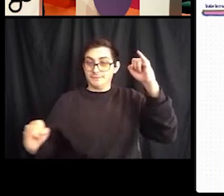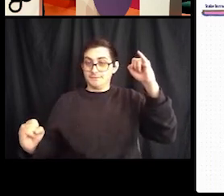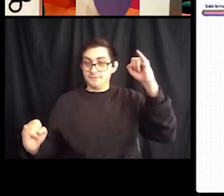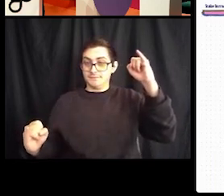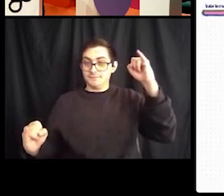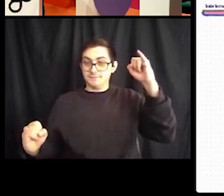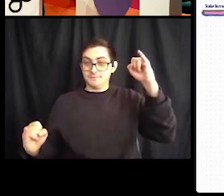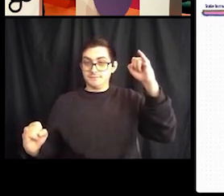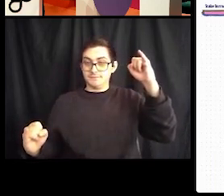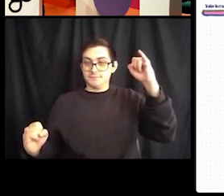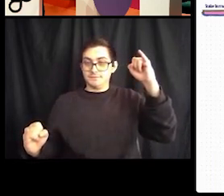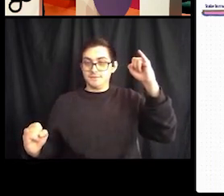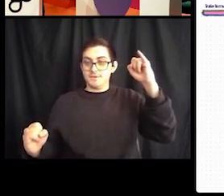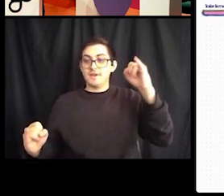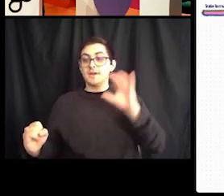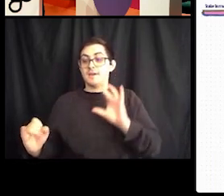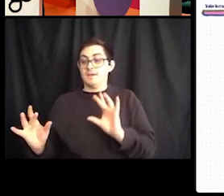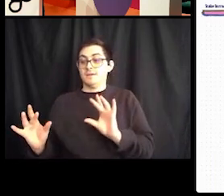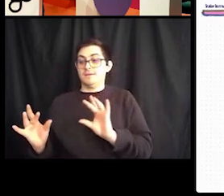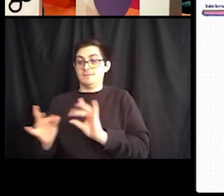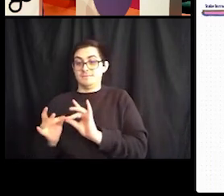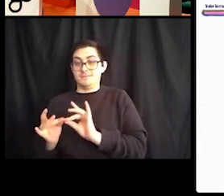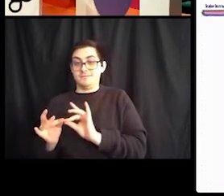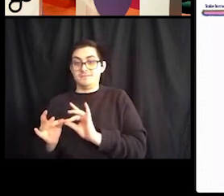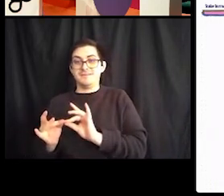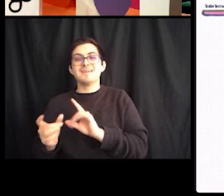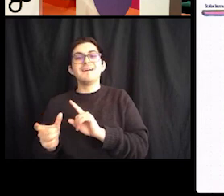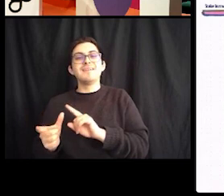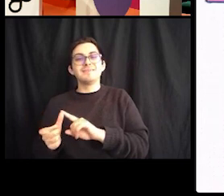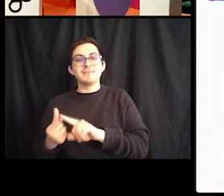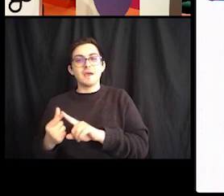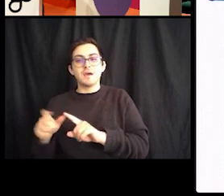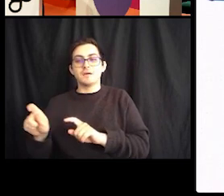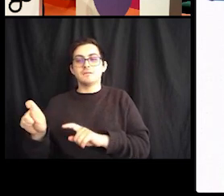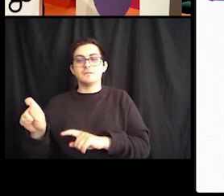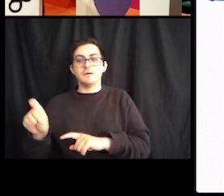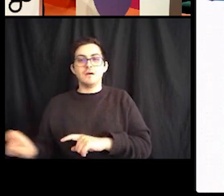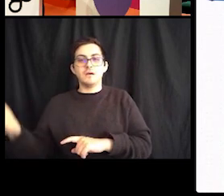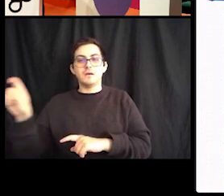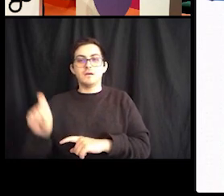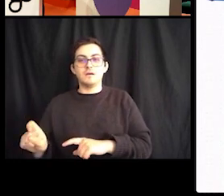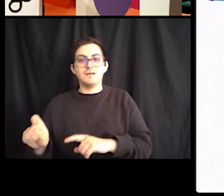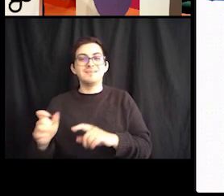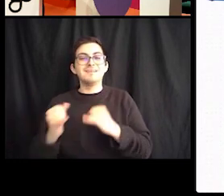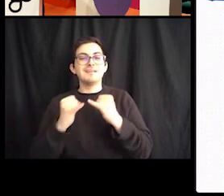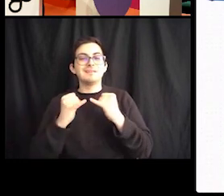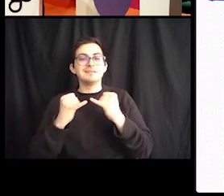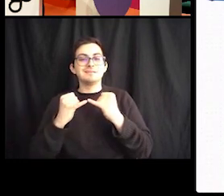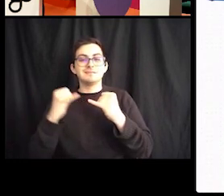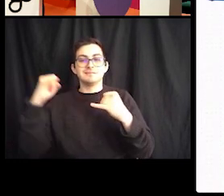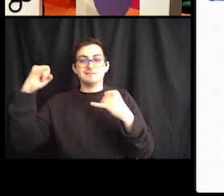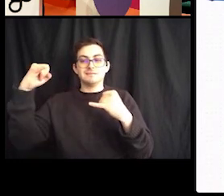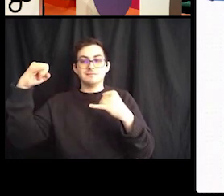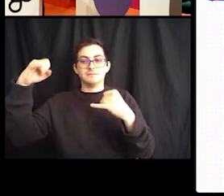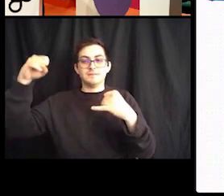with whichever you snap to. If you hover over this connector,